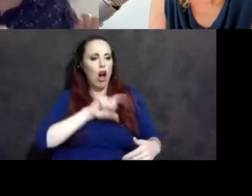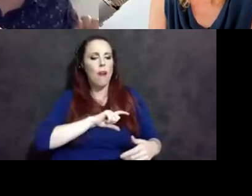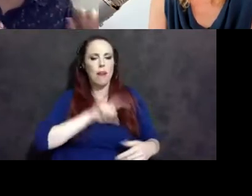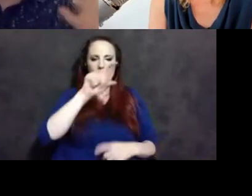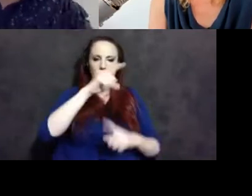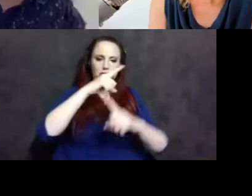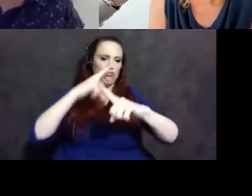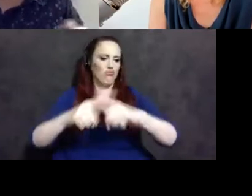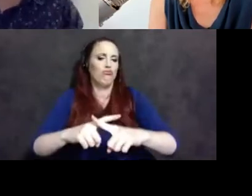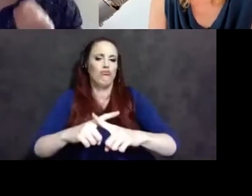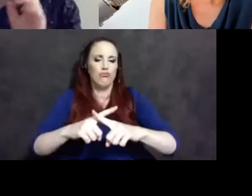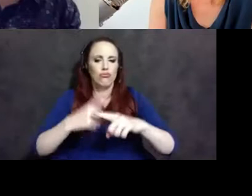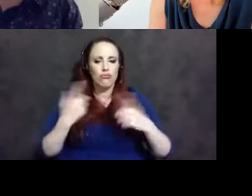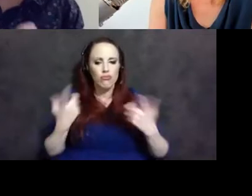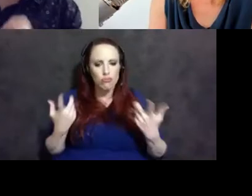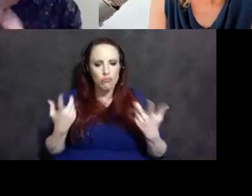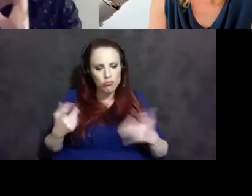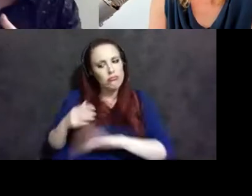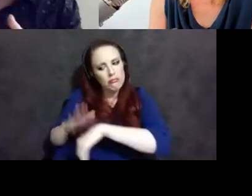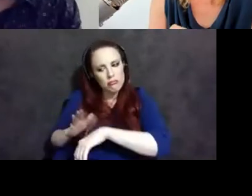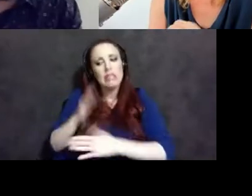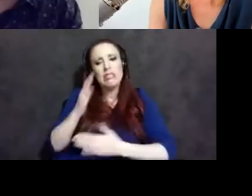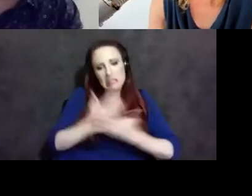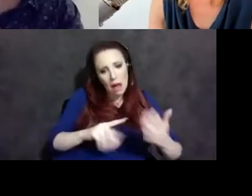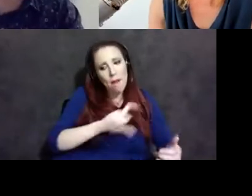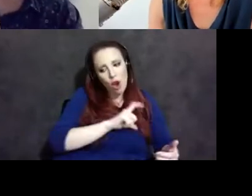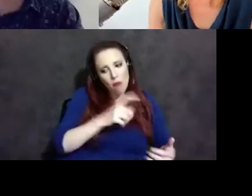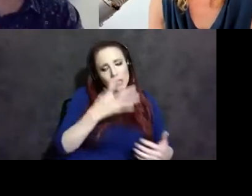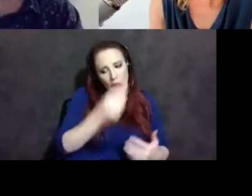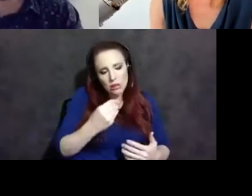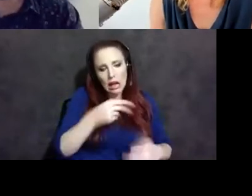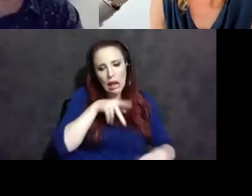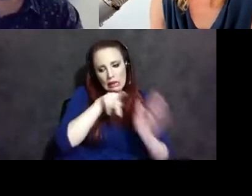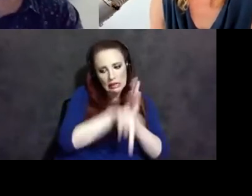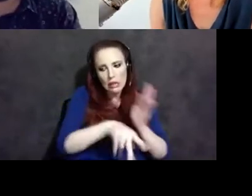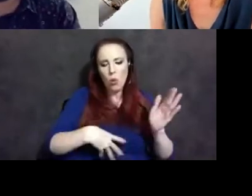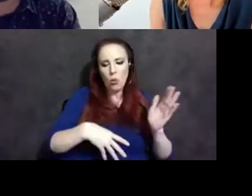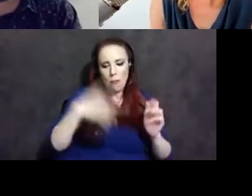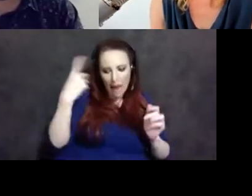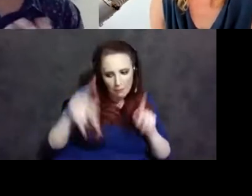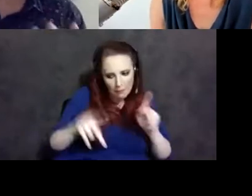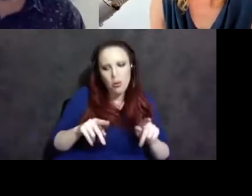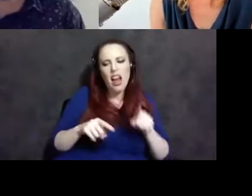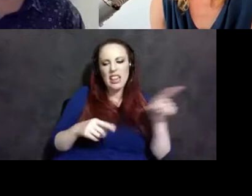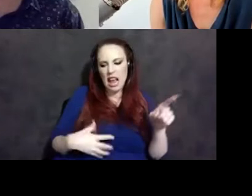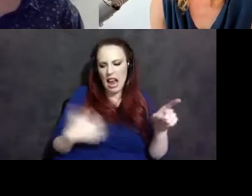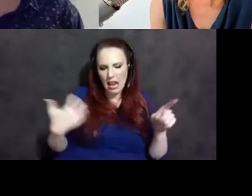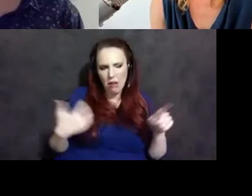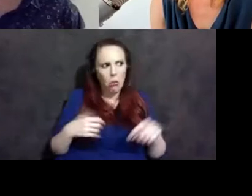There are some cops who are killing black folks and that's why people are angry. What do you think? And he's like, oh, that's terrible.